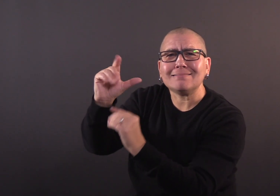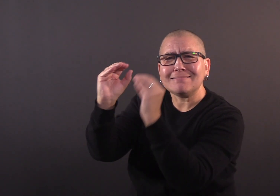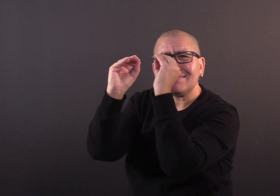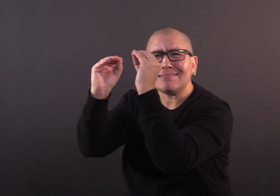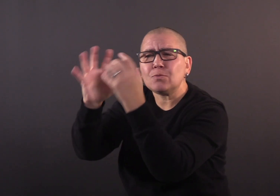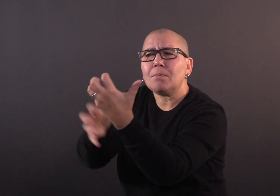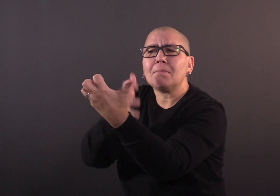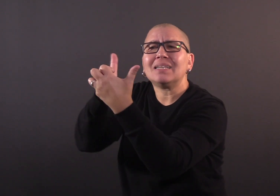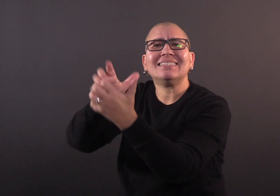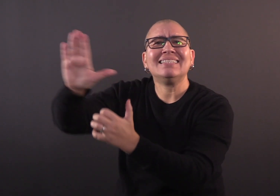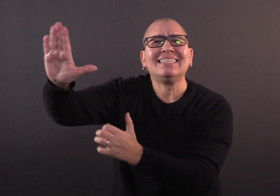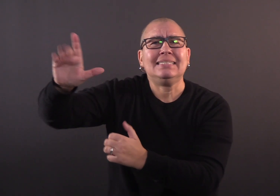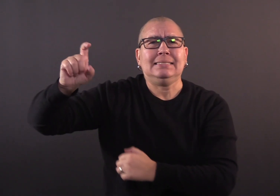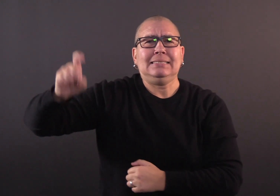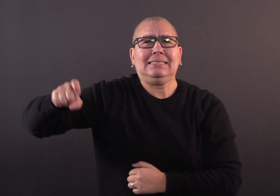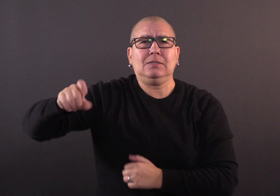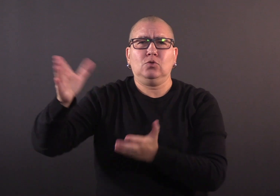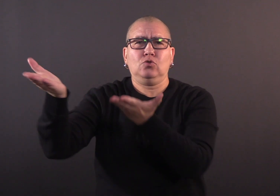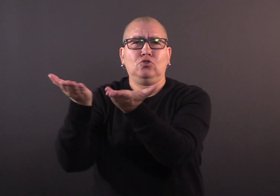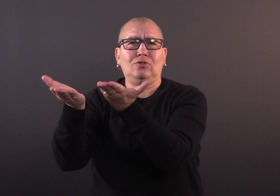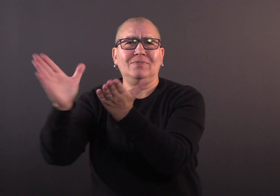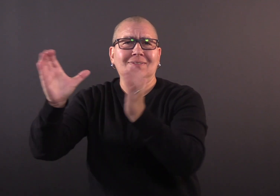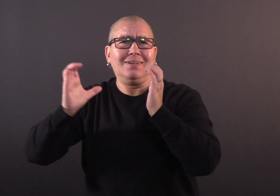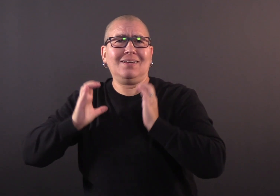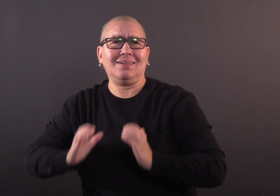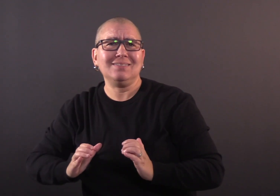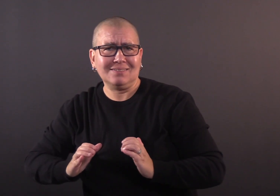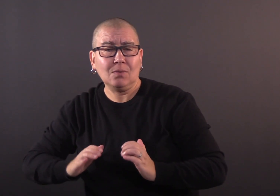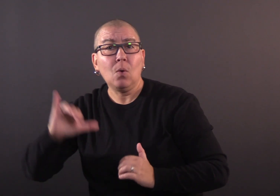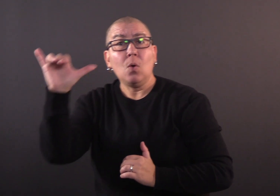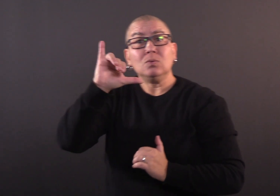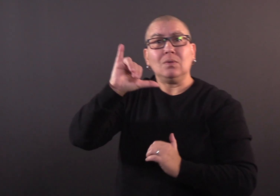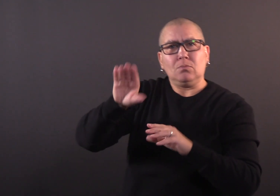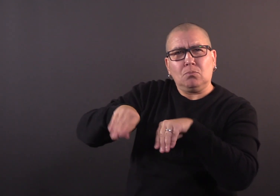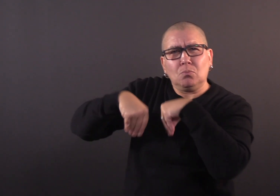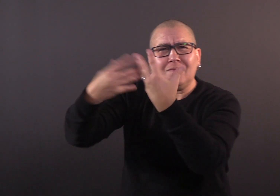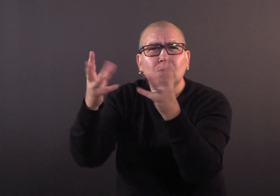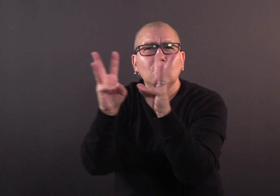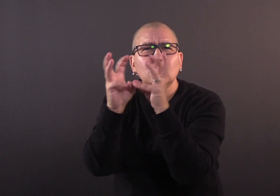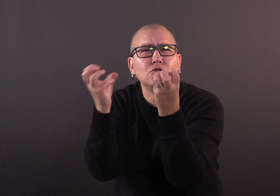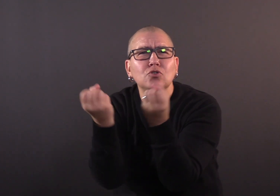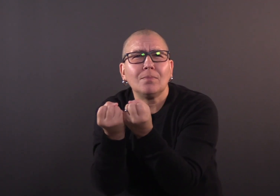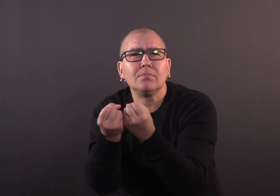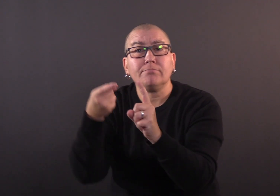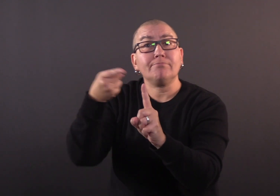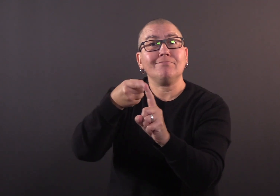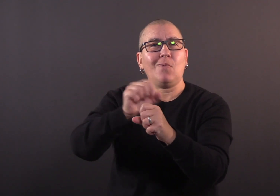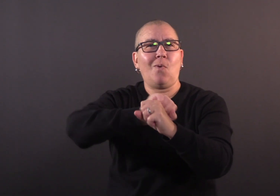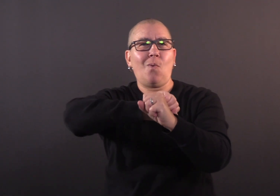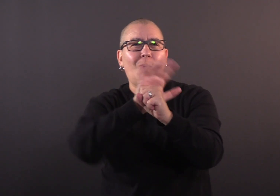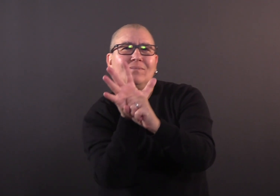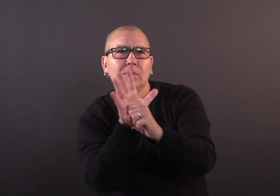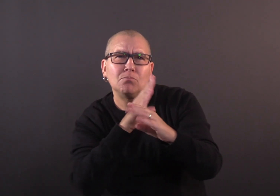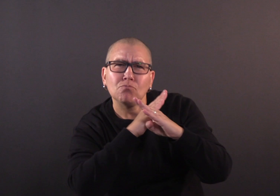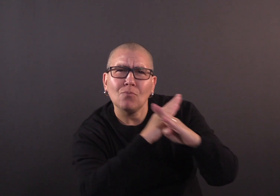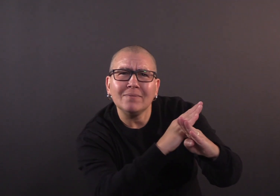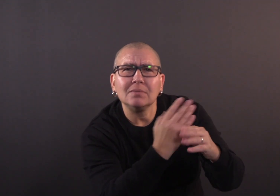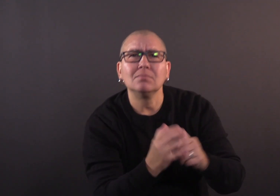Jasmine Rademacher, former DCSC community specialist. Their work also revolved around